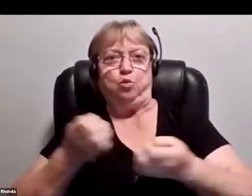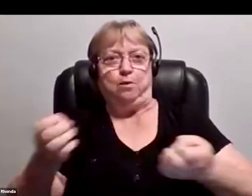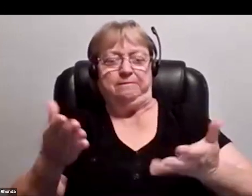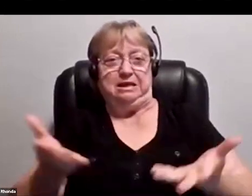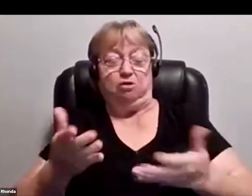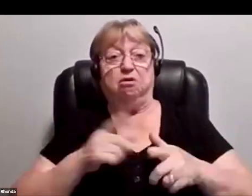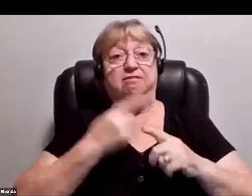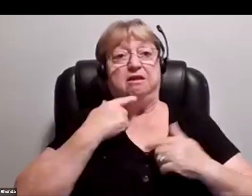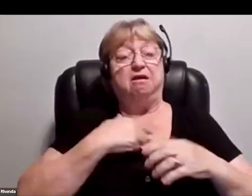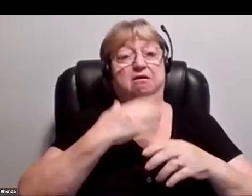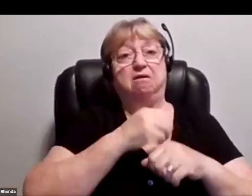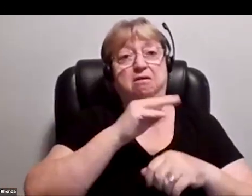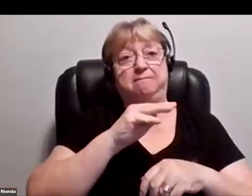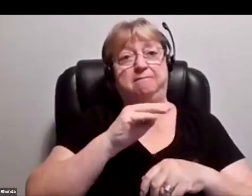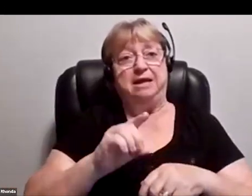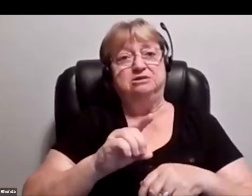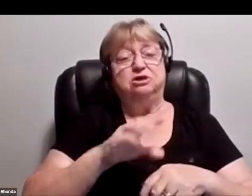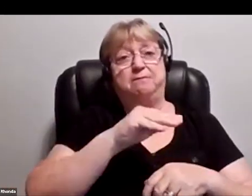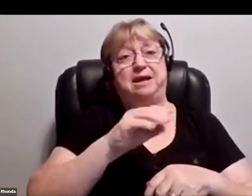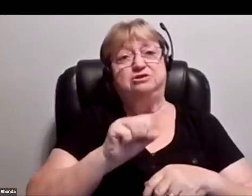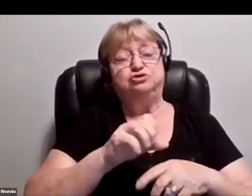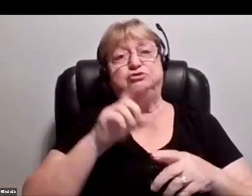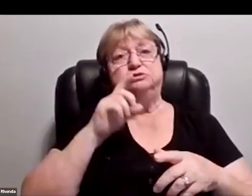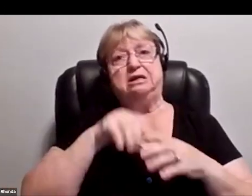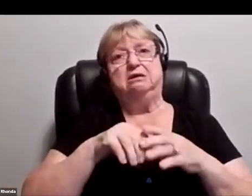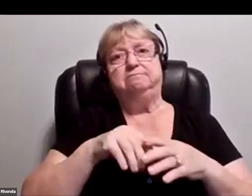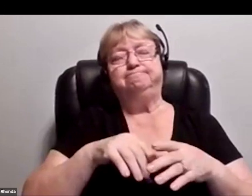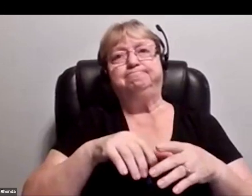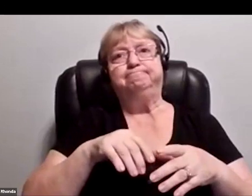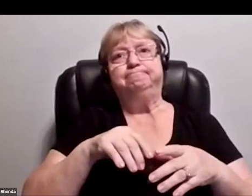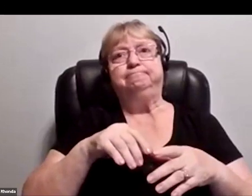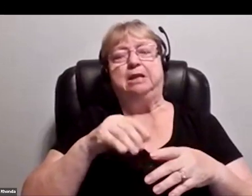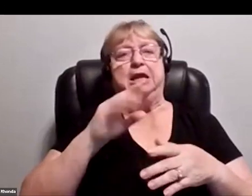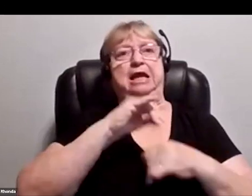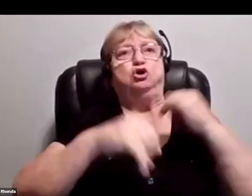which provided the opportunity to work in some very diverse, challenging environments around the world.